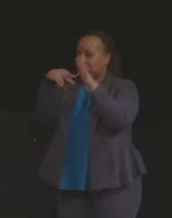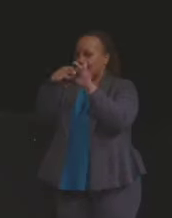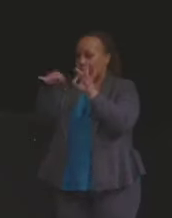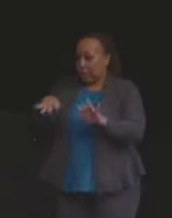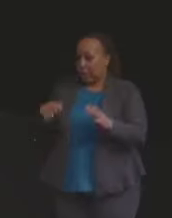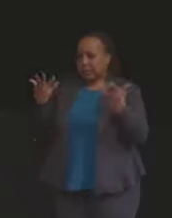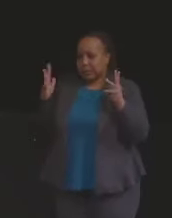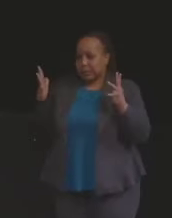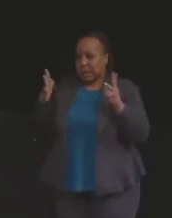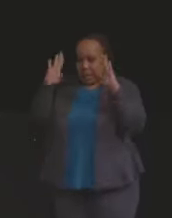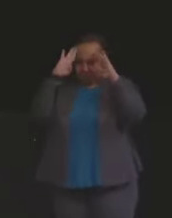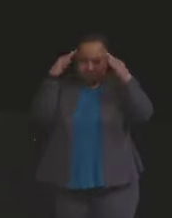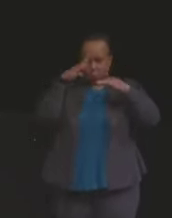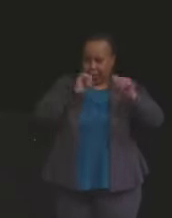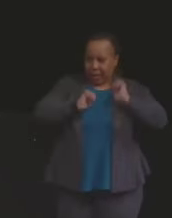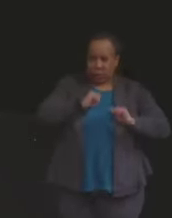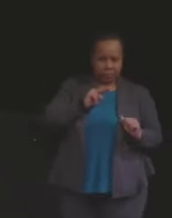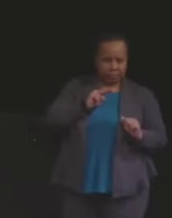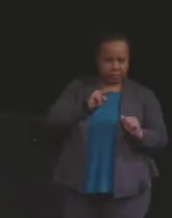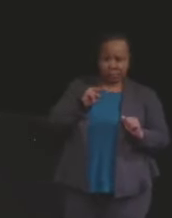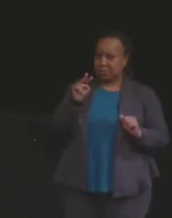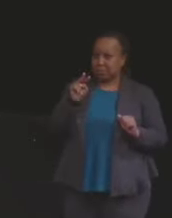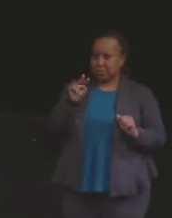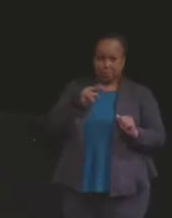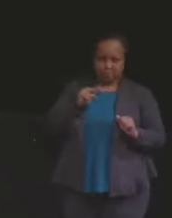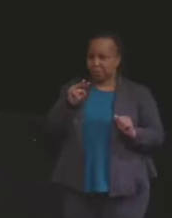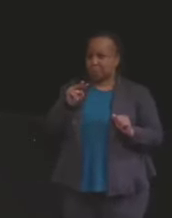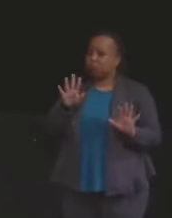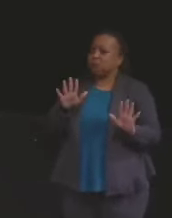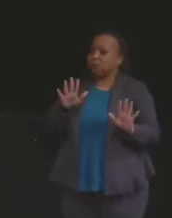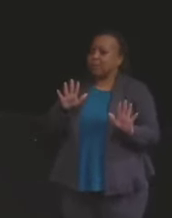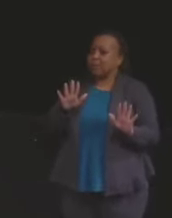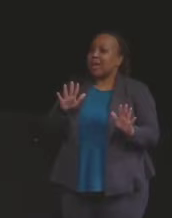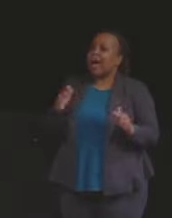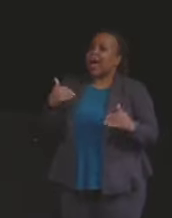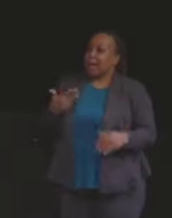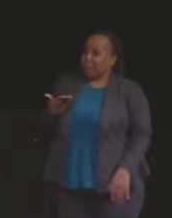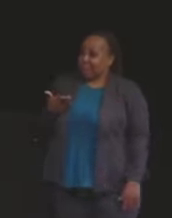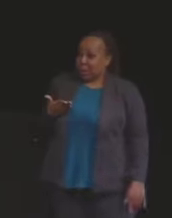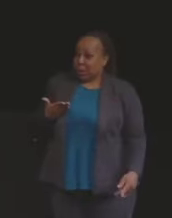and focus on the actors, which is why I'm at the play, to see the play,